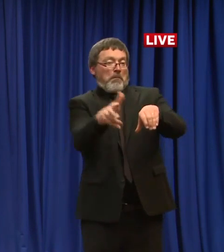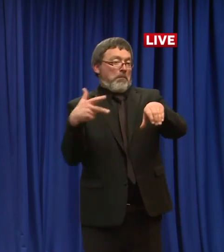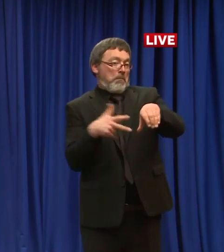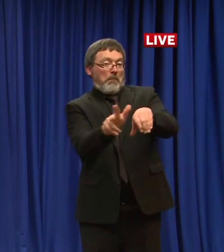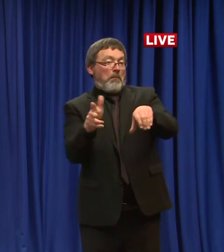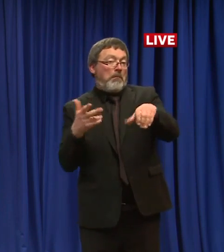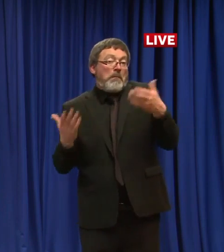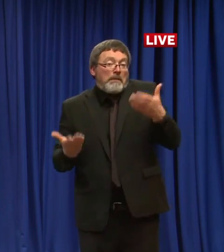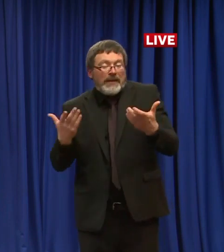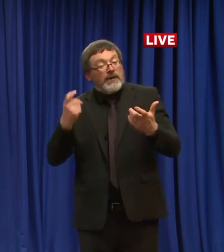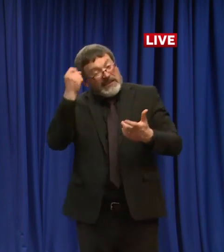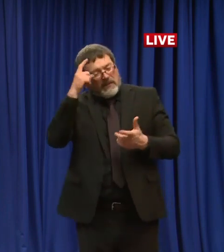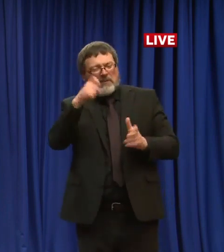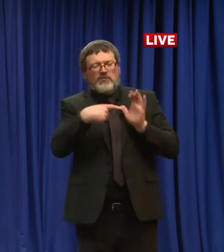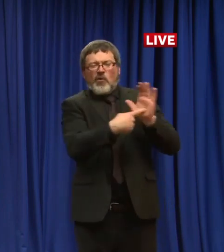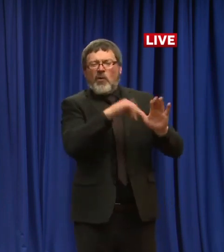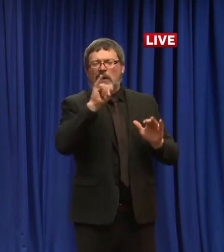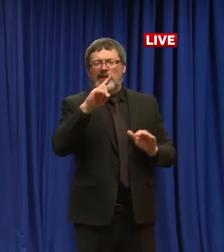YOU’D SHOW YOUR YOUR IDENTIFICATION AS IS REQUIRED.